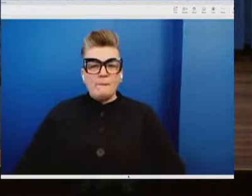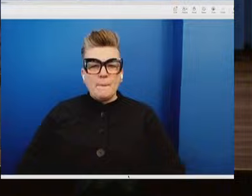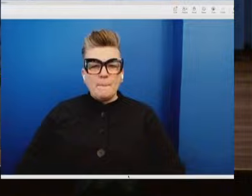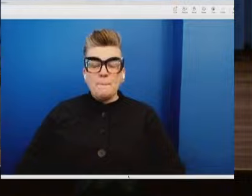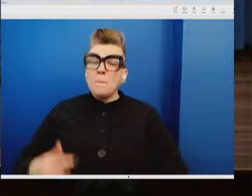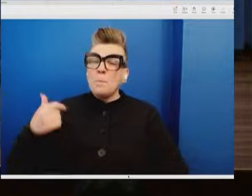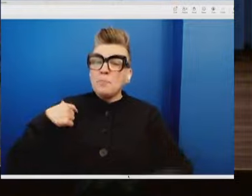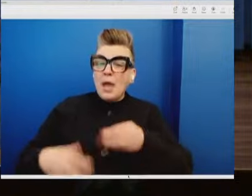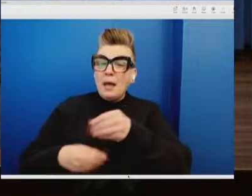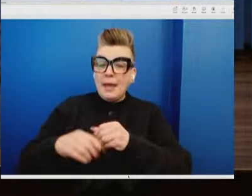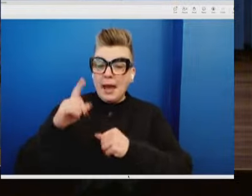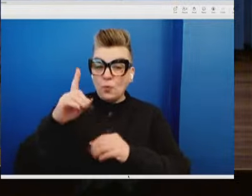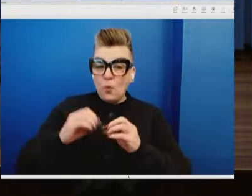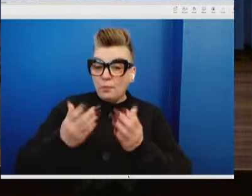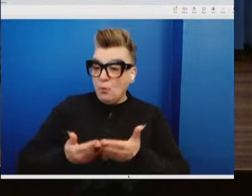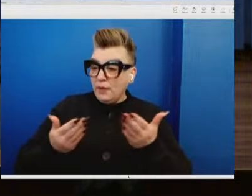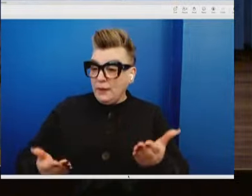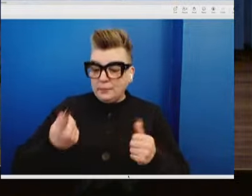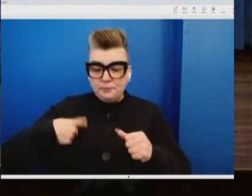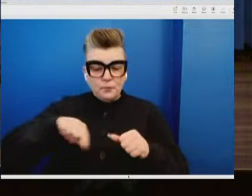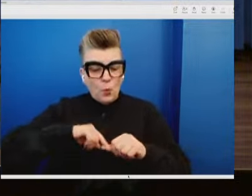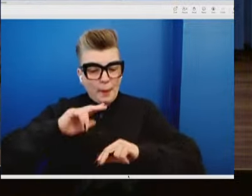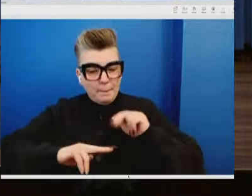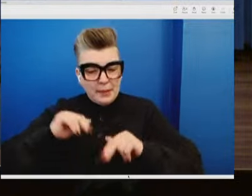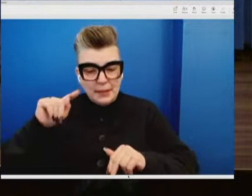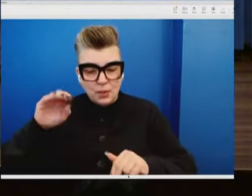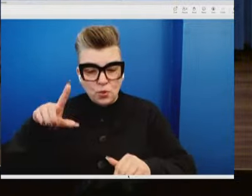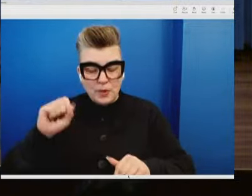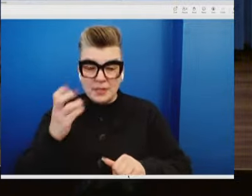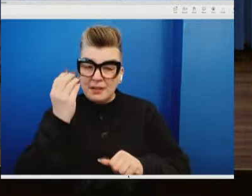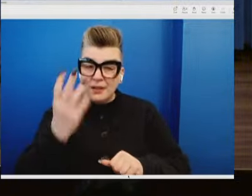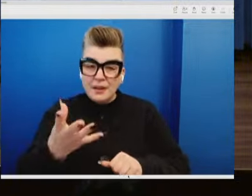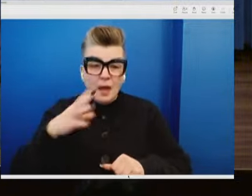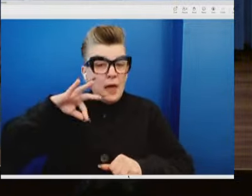this is something that the beneficiary can do one time, and then we can continue to query.